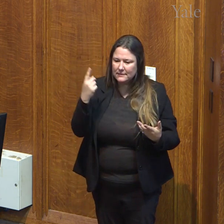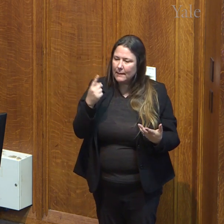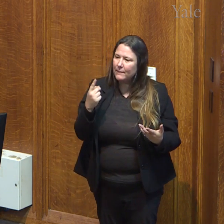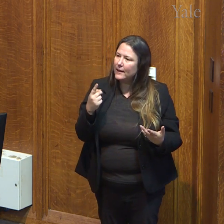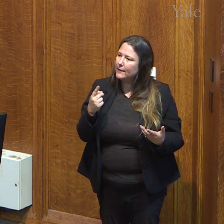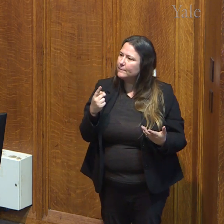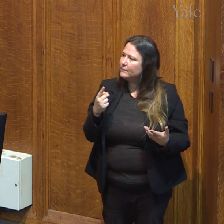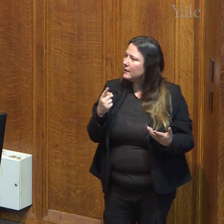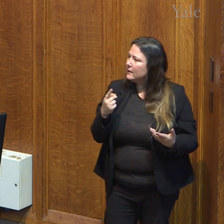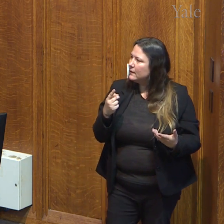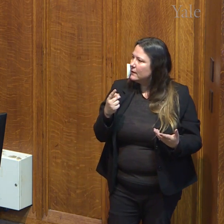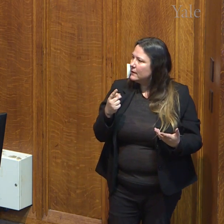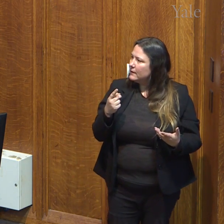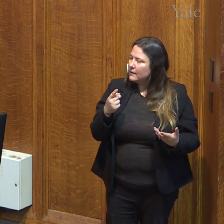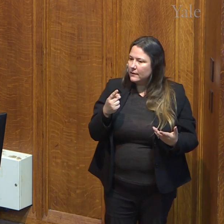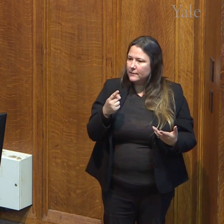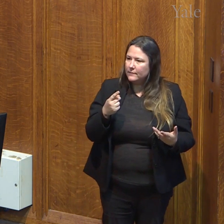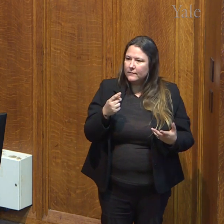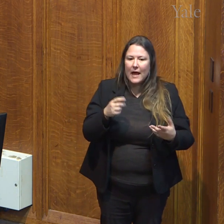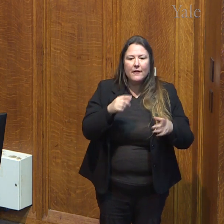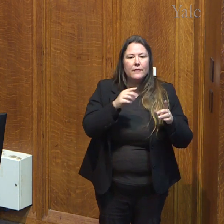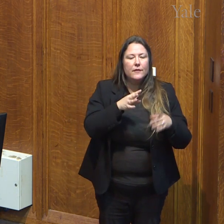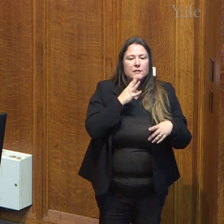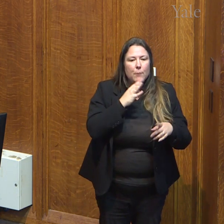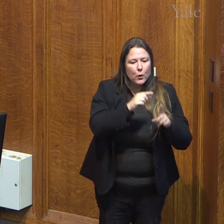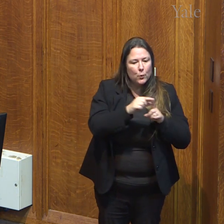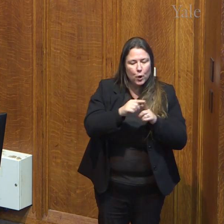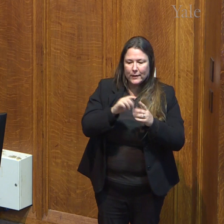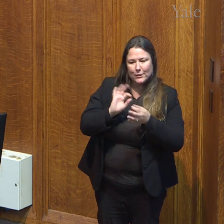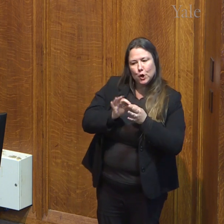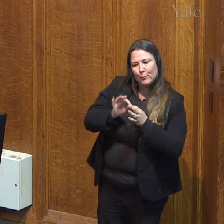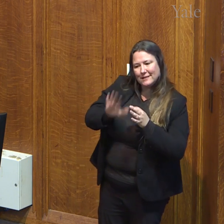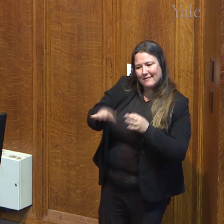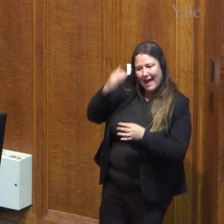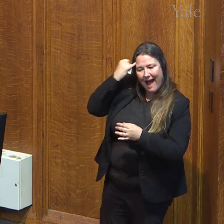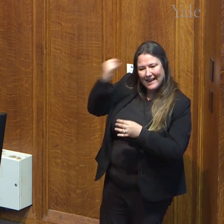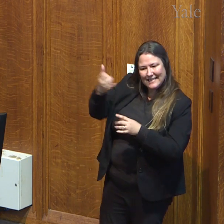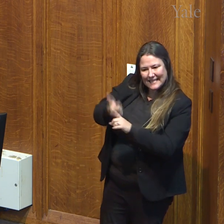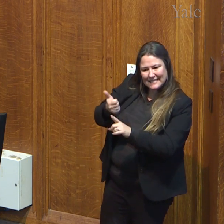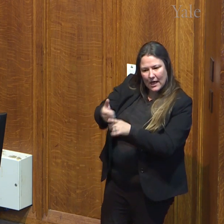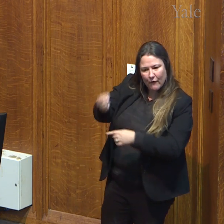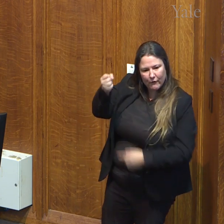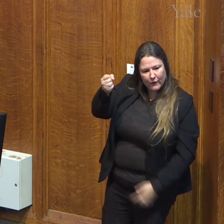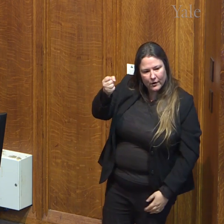the spoken word interpreted. It is thus the idea, he wrote, that must give the word